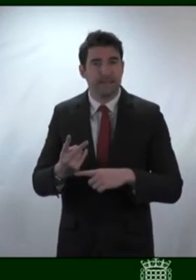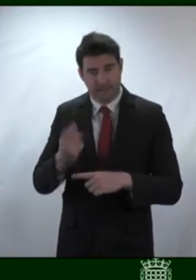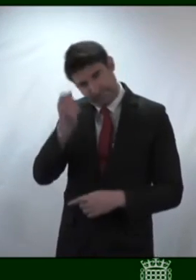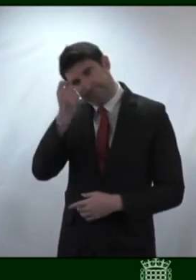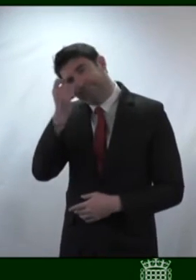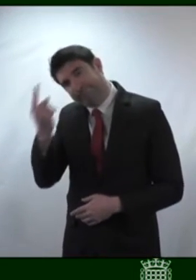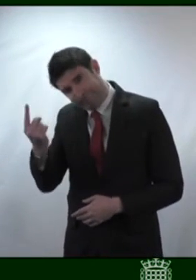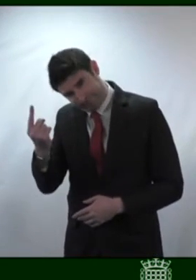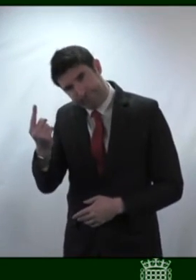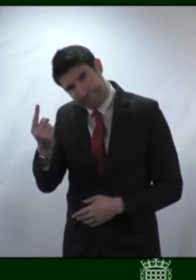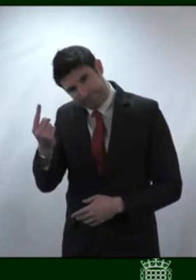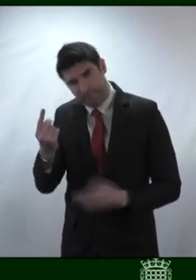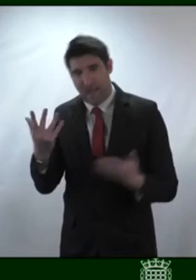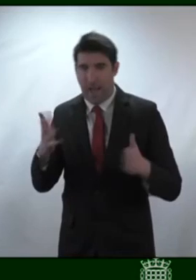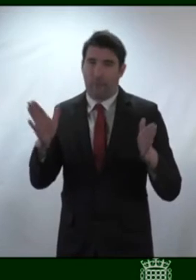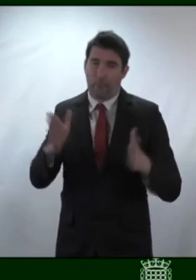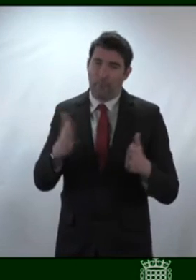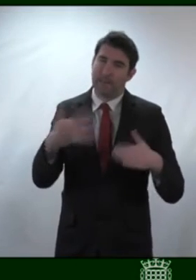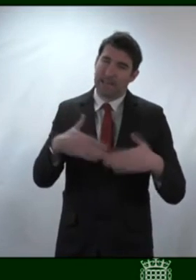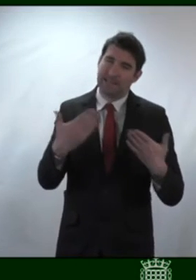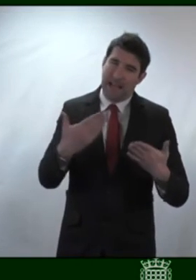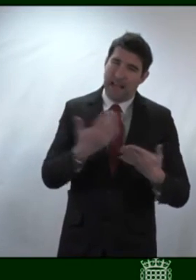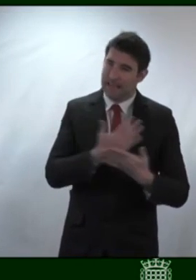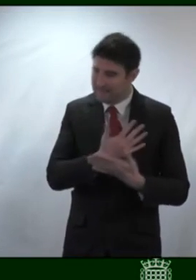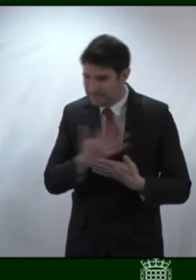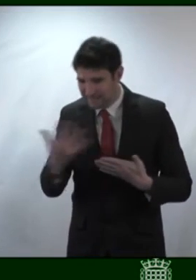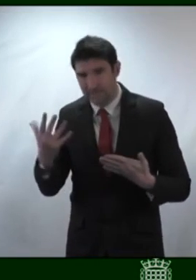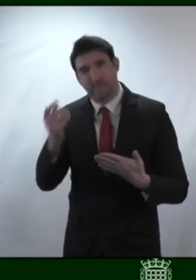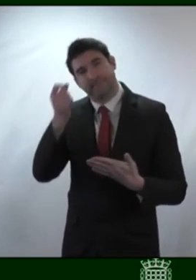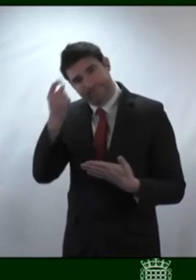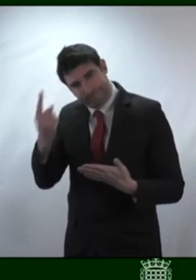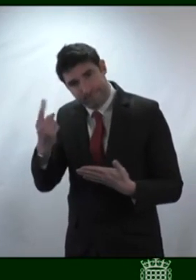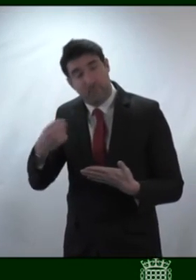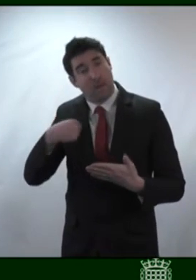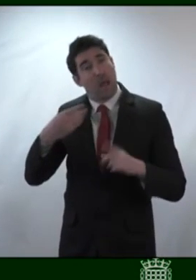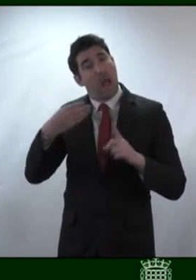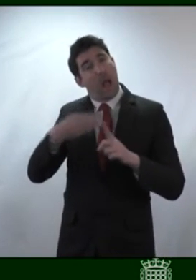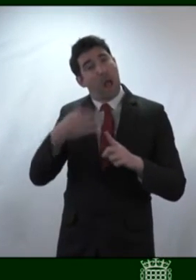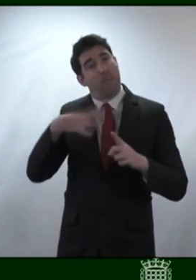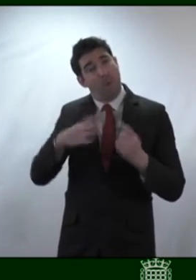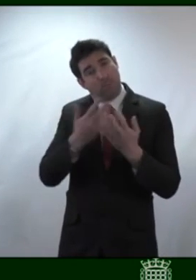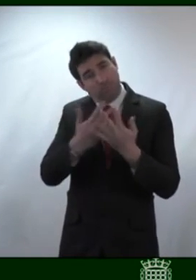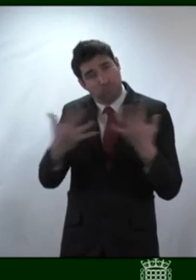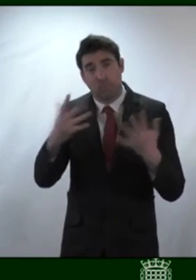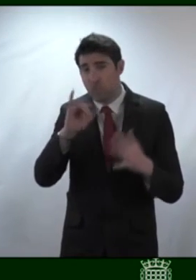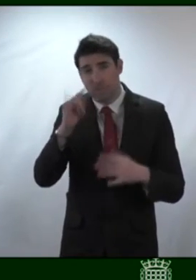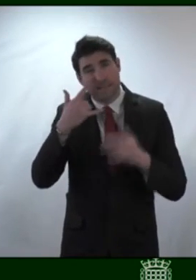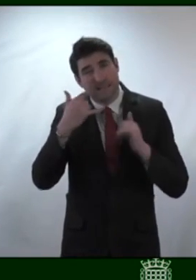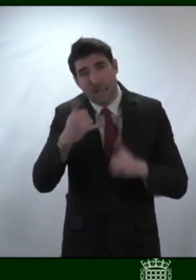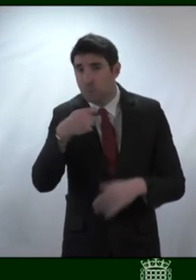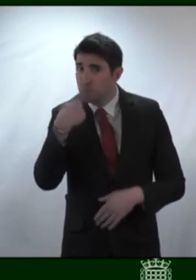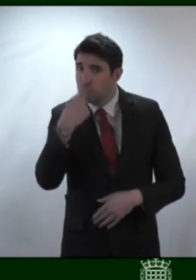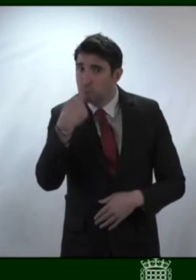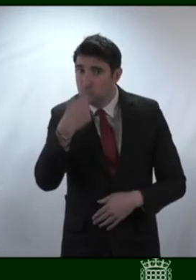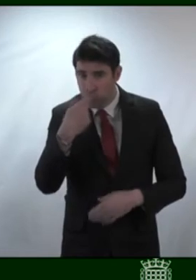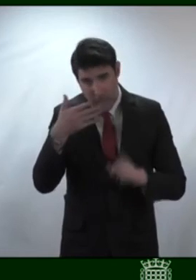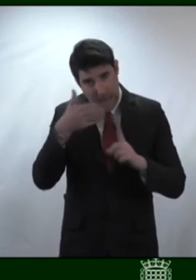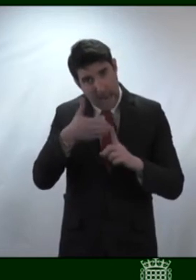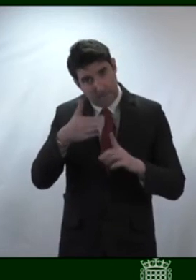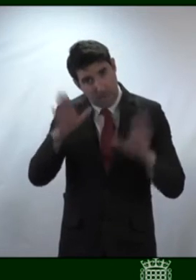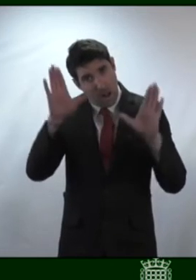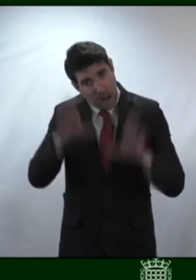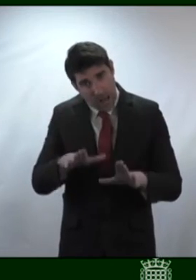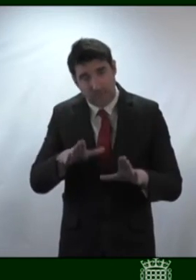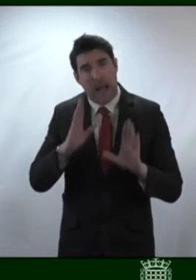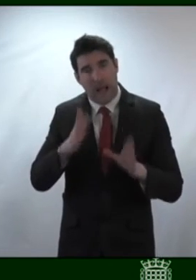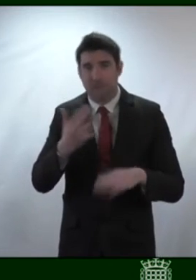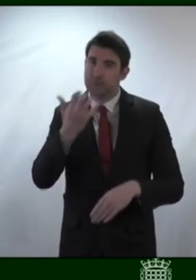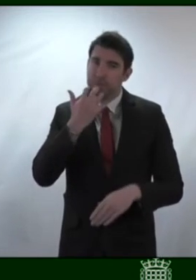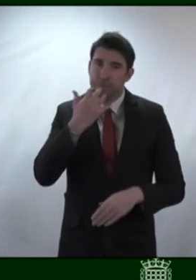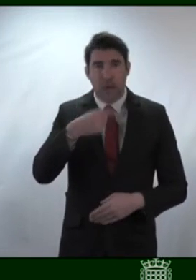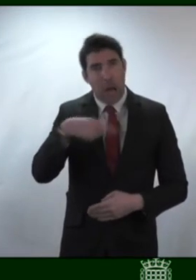flow testing on a grand scale for schools, so that we reduce the size of the bubbles that have